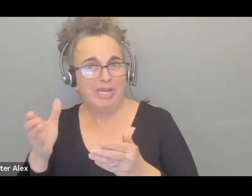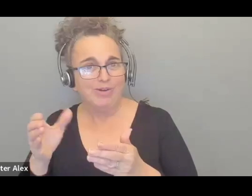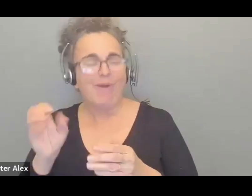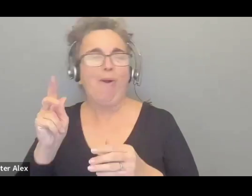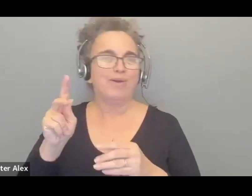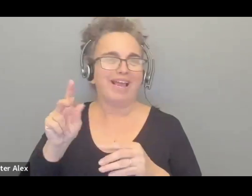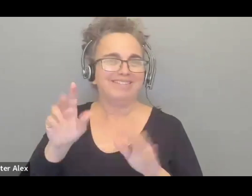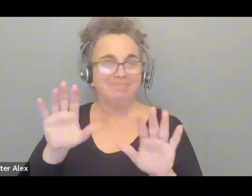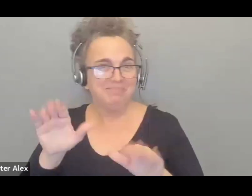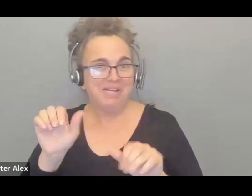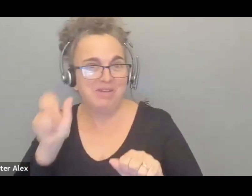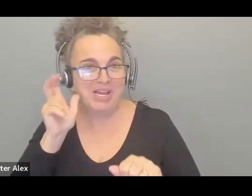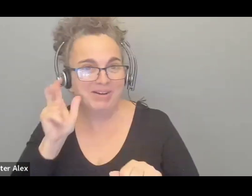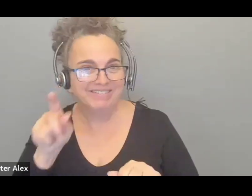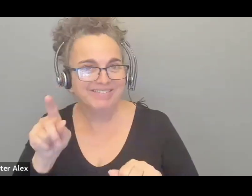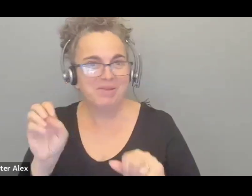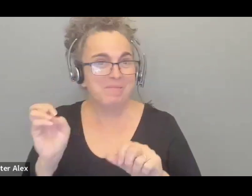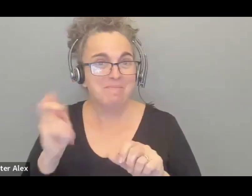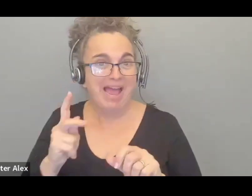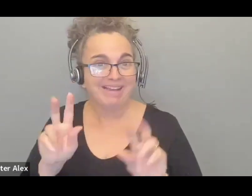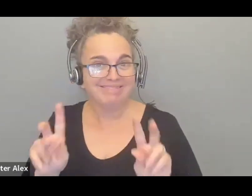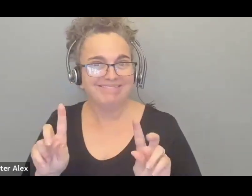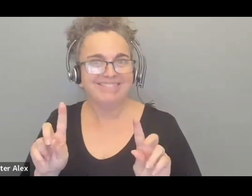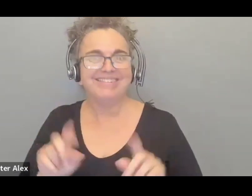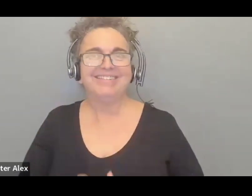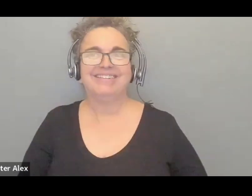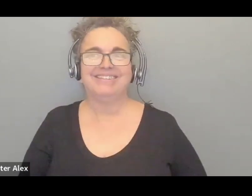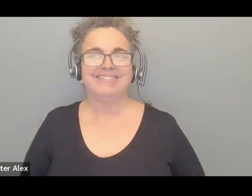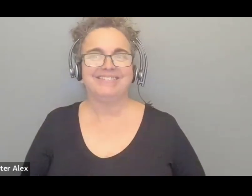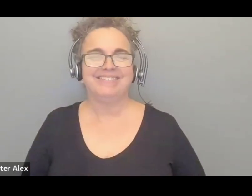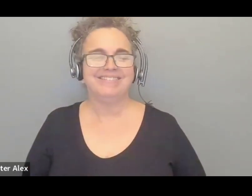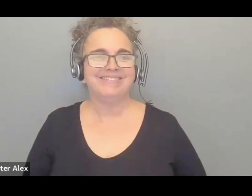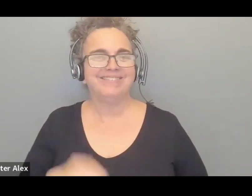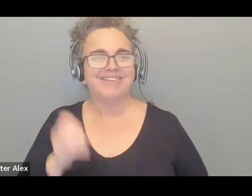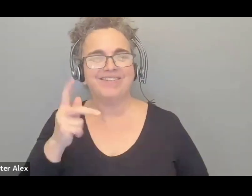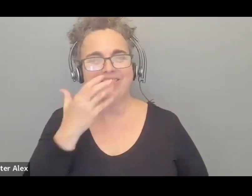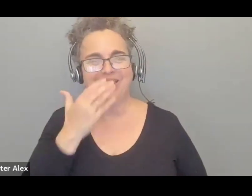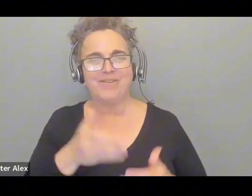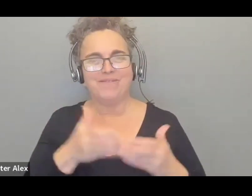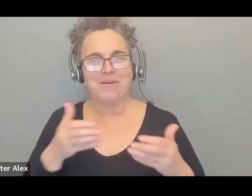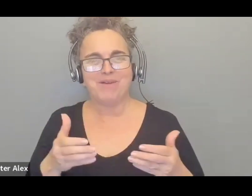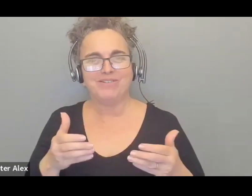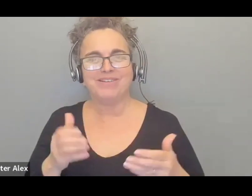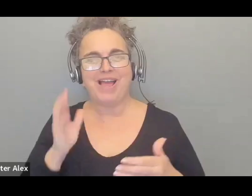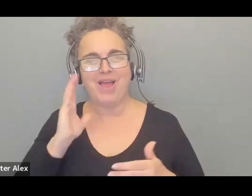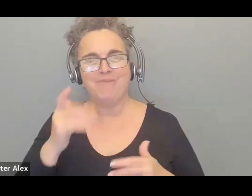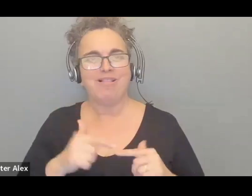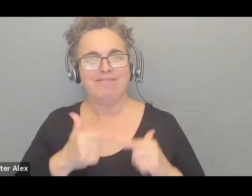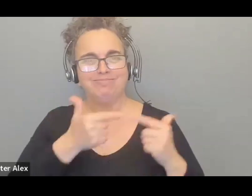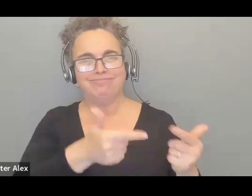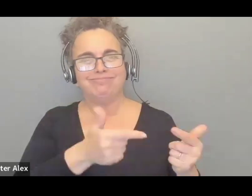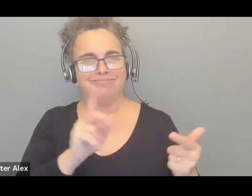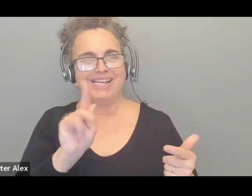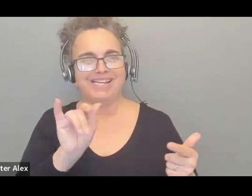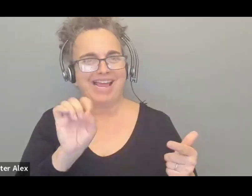Oh, can you hear? Okay, are you back? Yeah, it's okay. Thank you very much. I'll hand it over to Kate 'cause I think my connection isn't good.